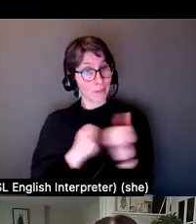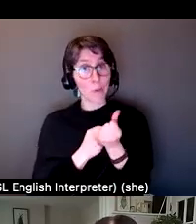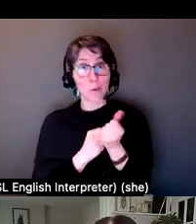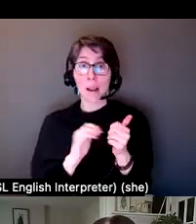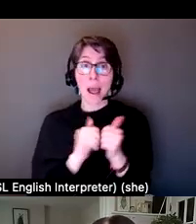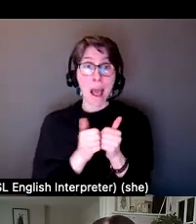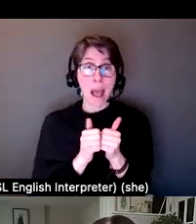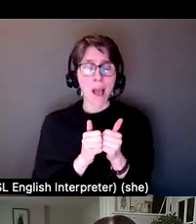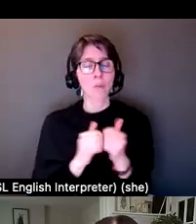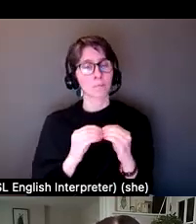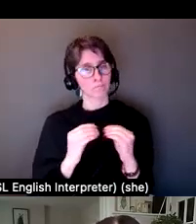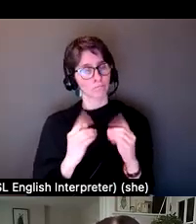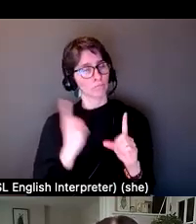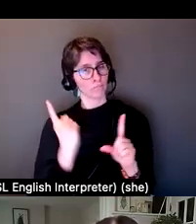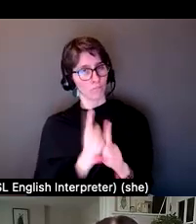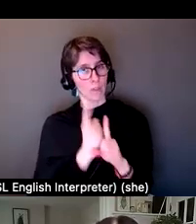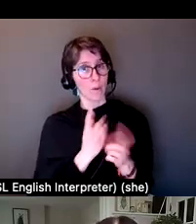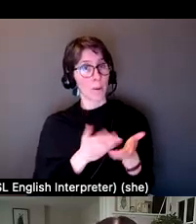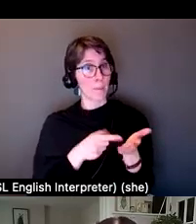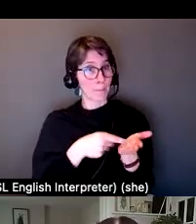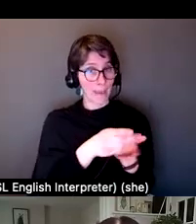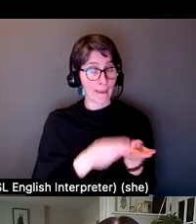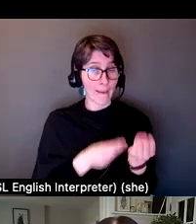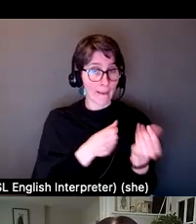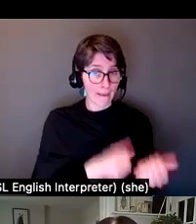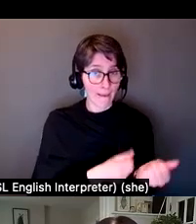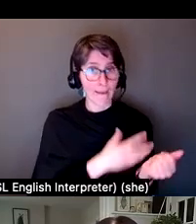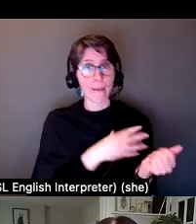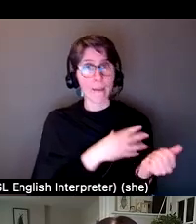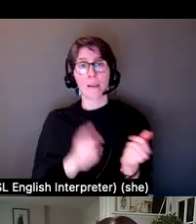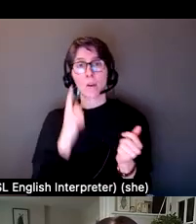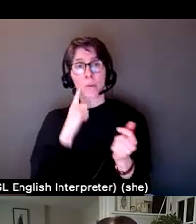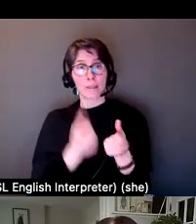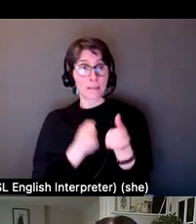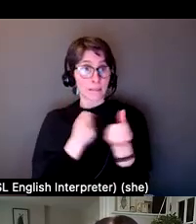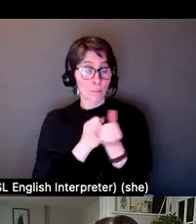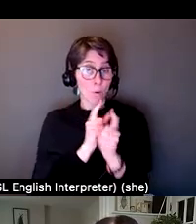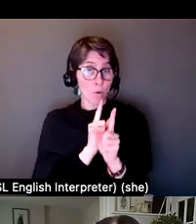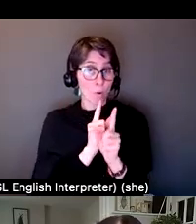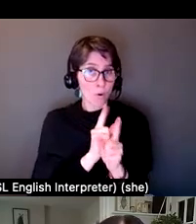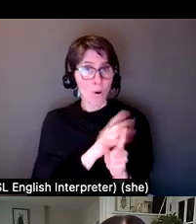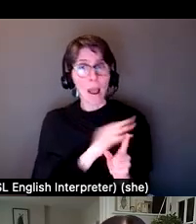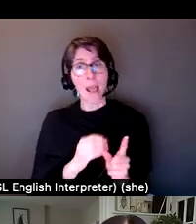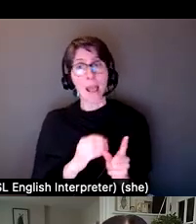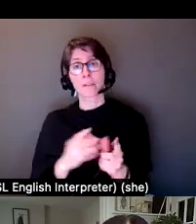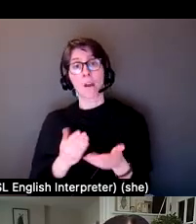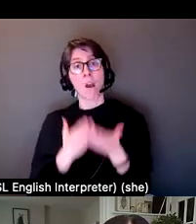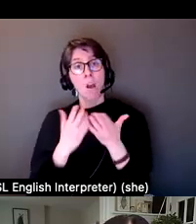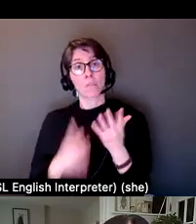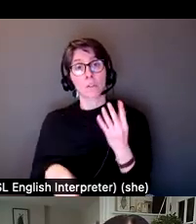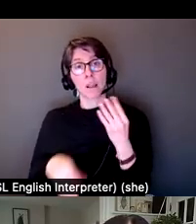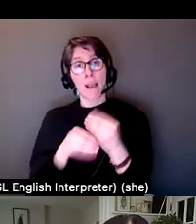and also perhaps offering training outside of major cities where the cost of living is so high.